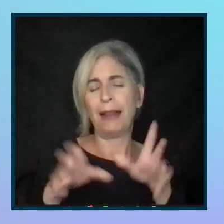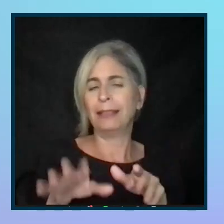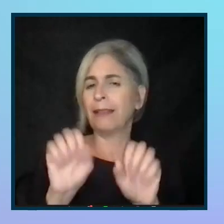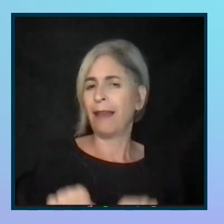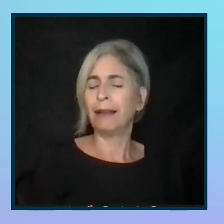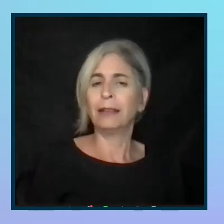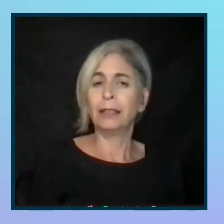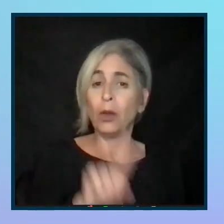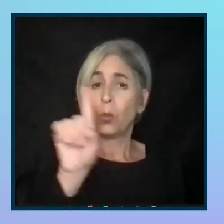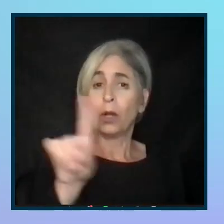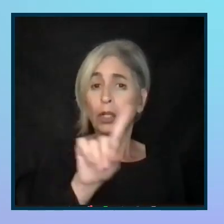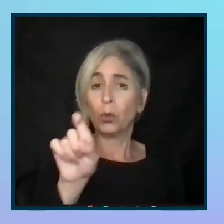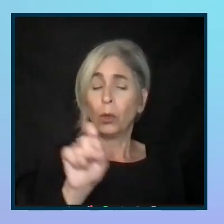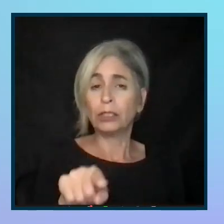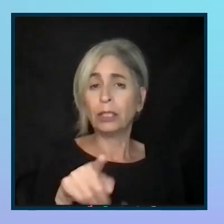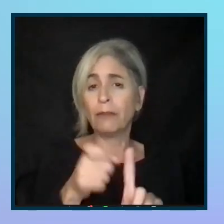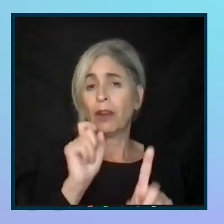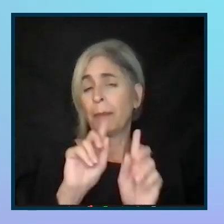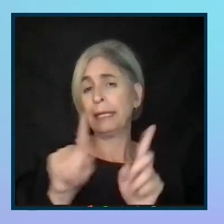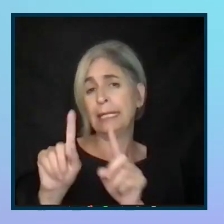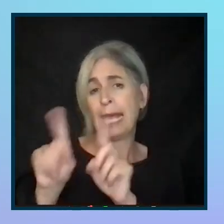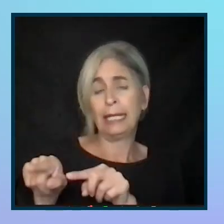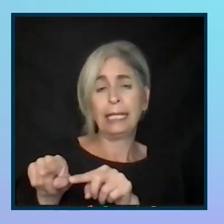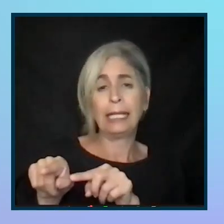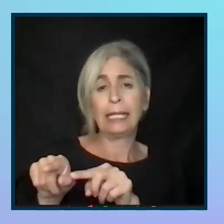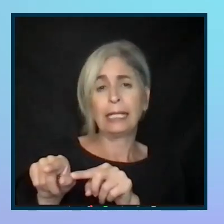One other question we got from an attendee is,